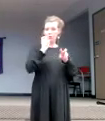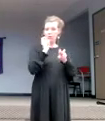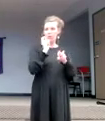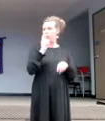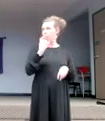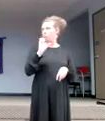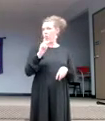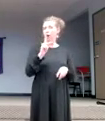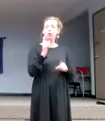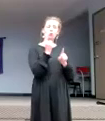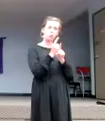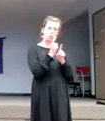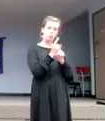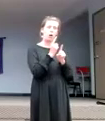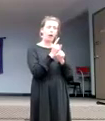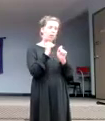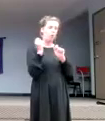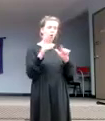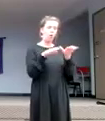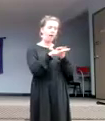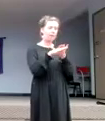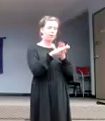Concrete ones, the lids would be removed, all access would be removed, holes punched in the